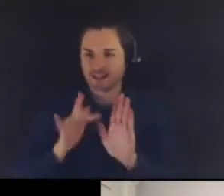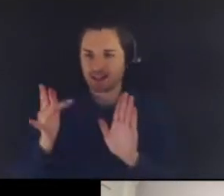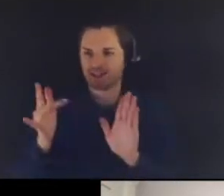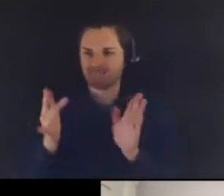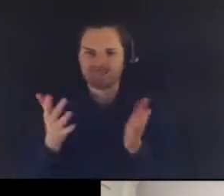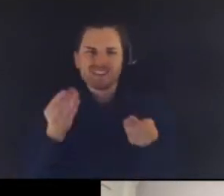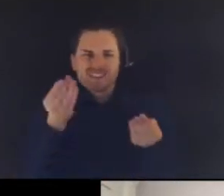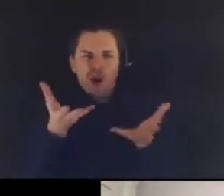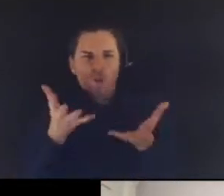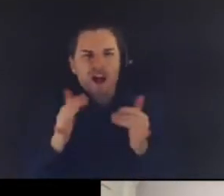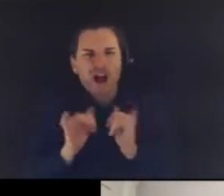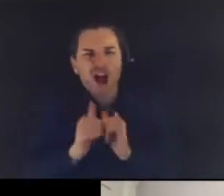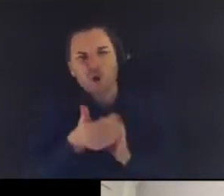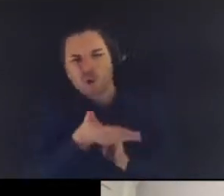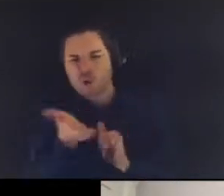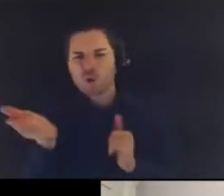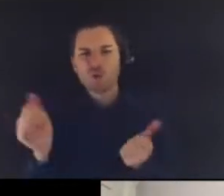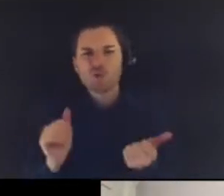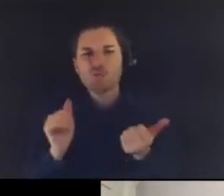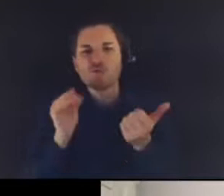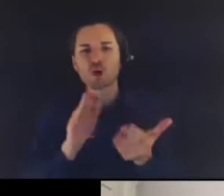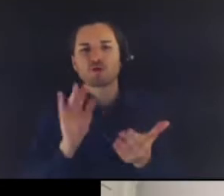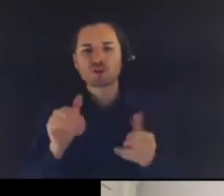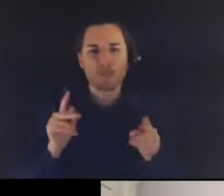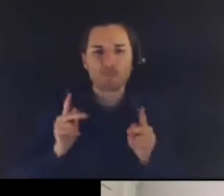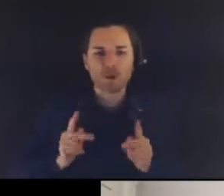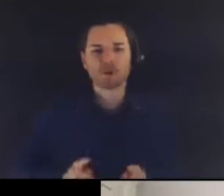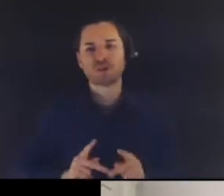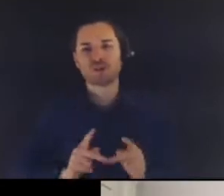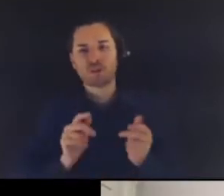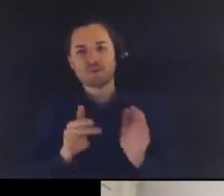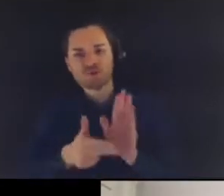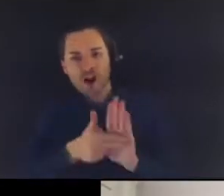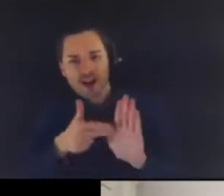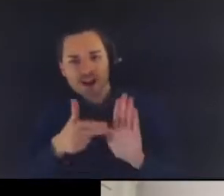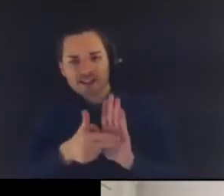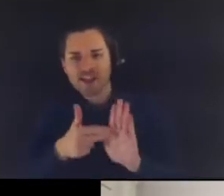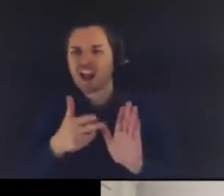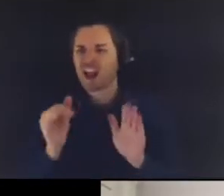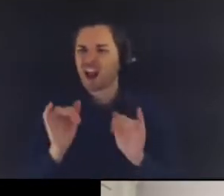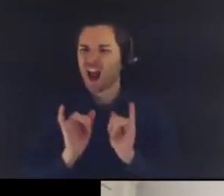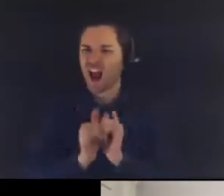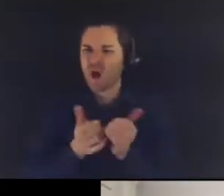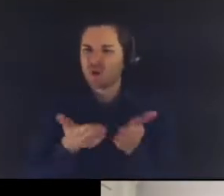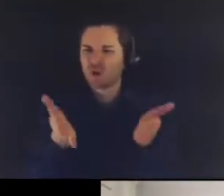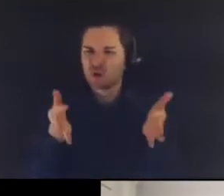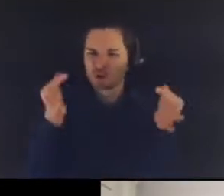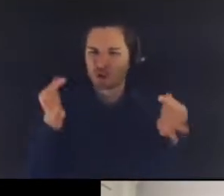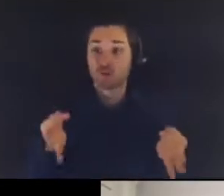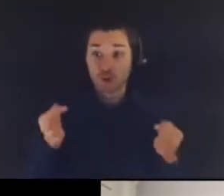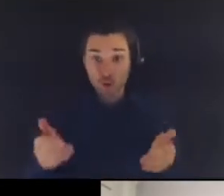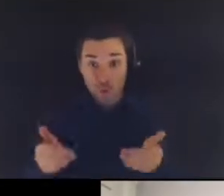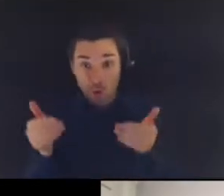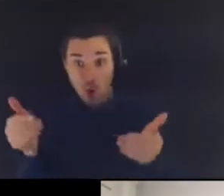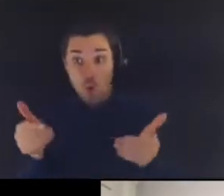person branding and how you determined whether or not to publicly disclose your disability